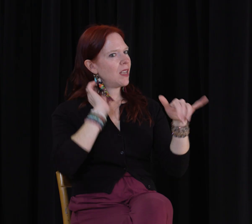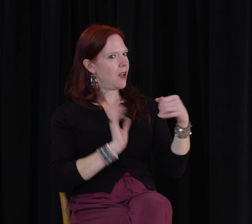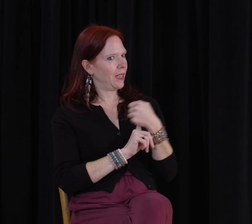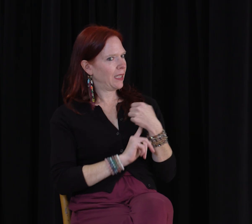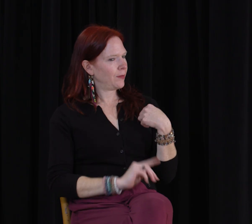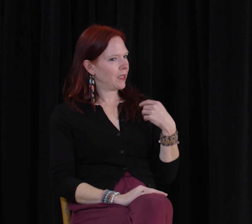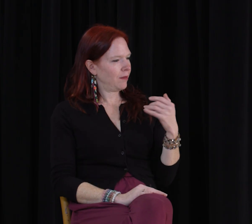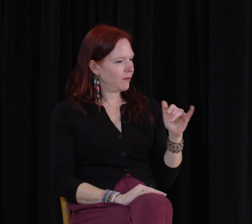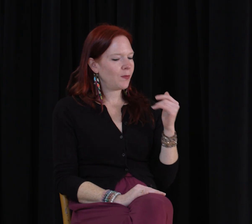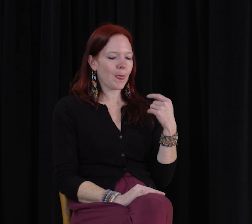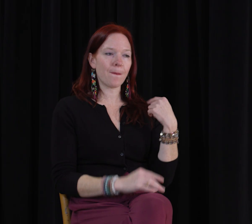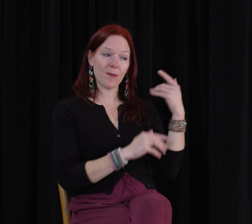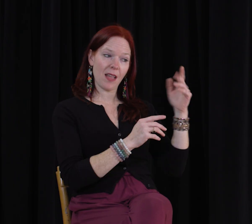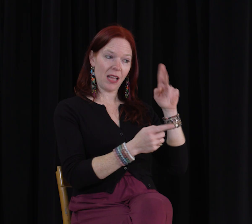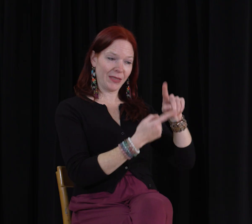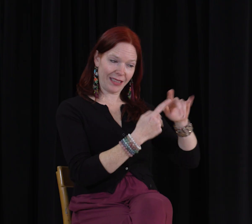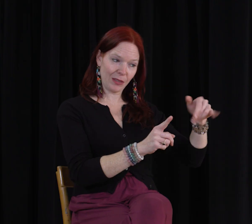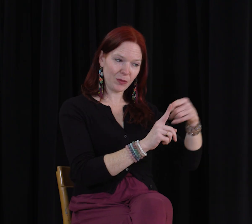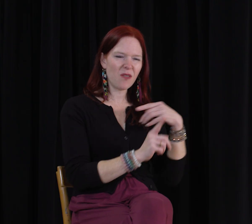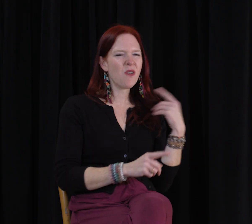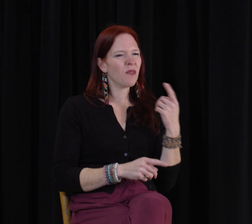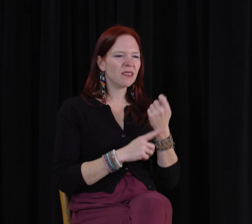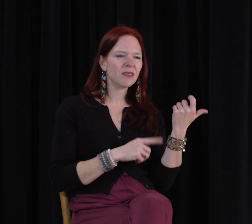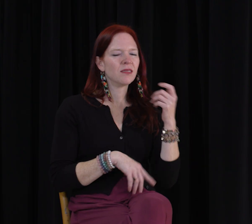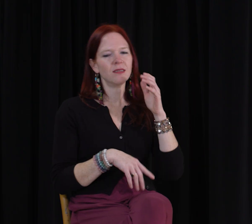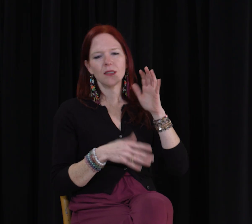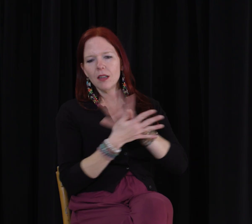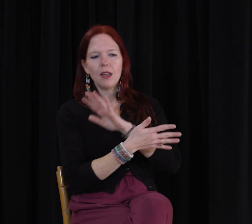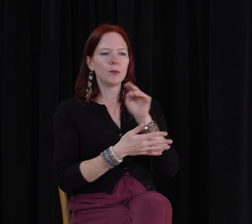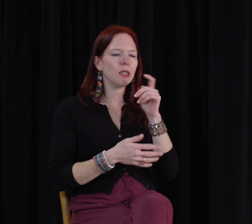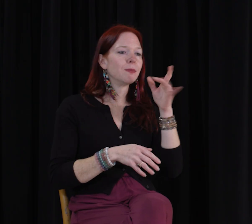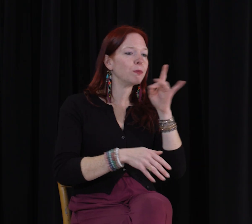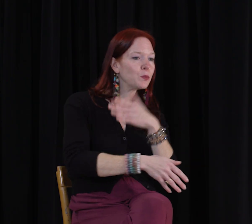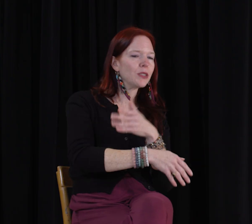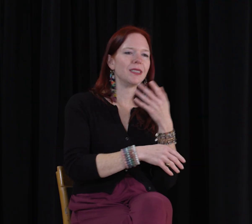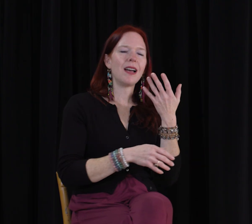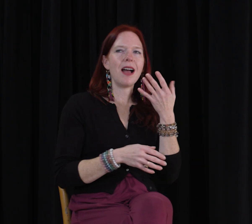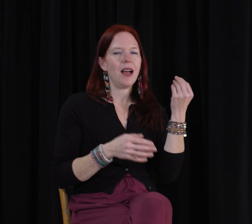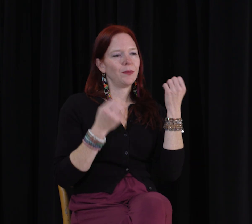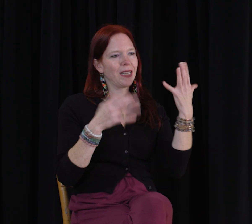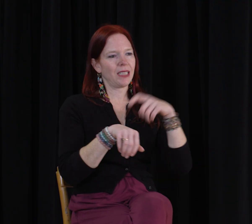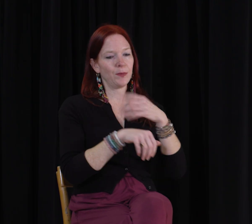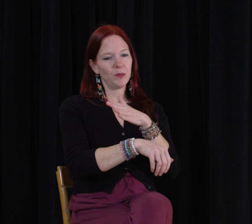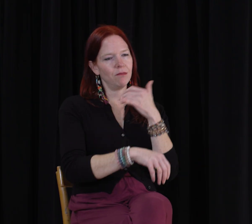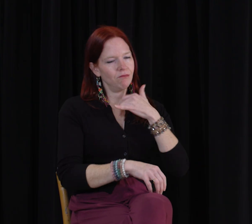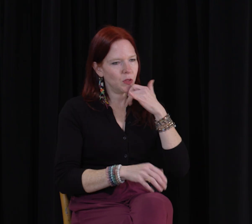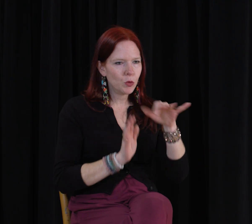That hit me. Until then, I had always removed sound or covered it with music. Often the music would be the